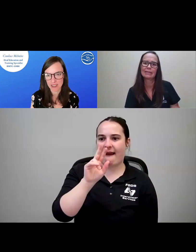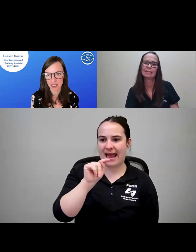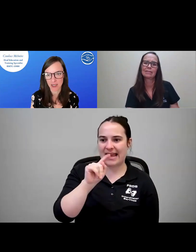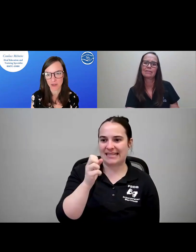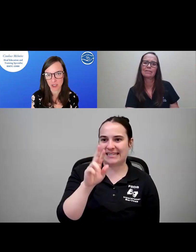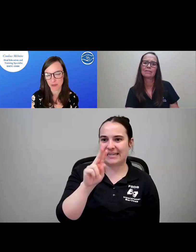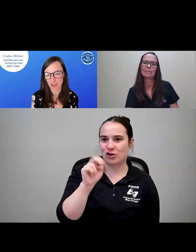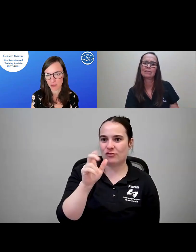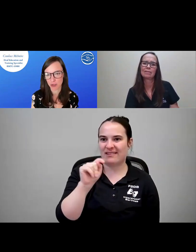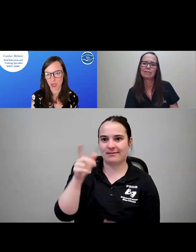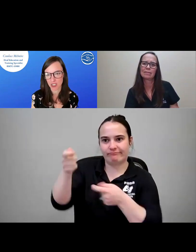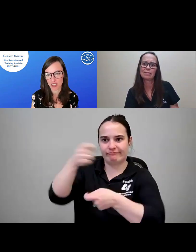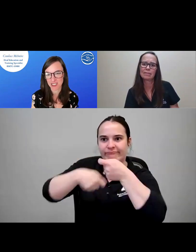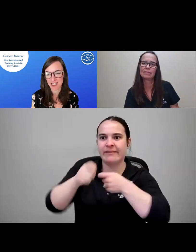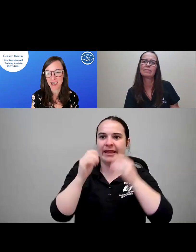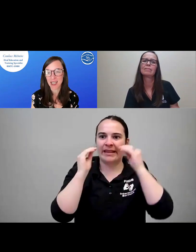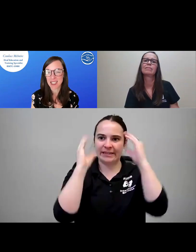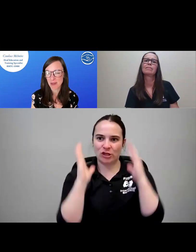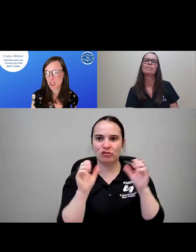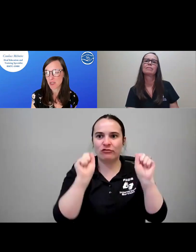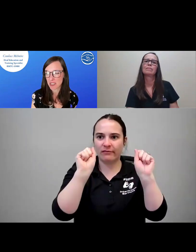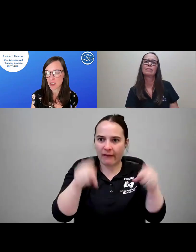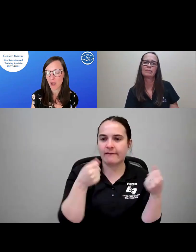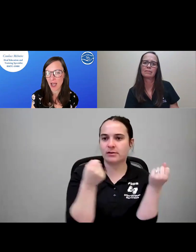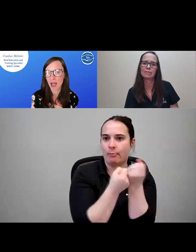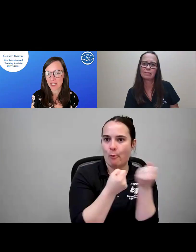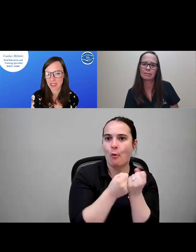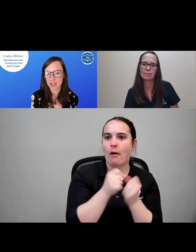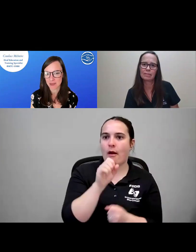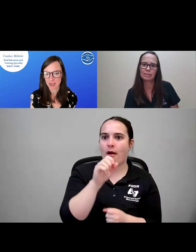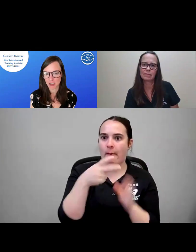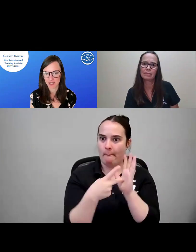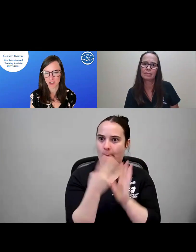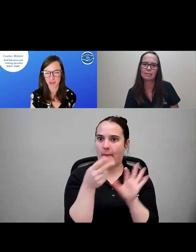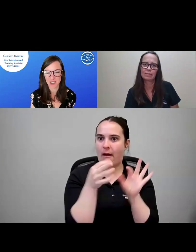ASL English bilingual strategies, especially when they don't have an ASL specialist?" So